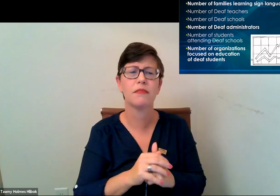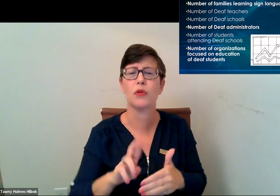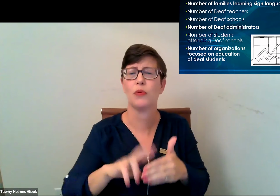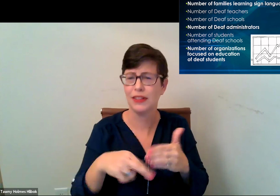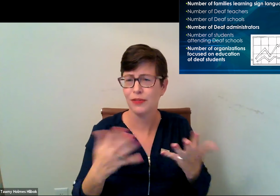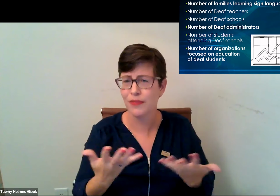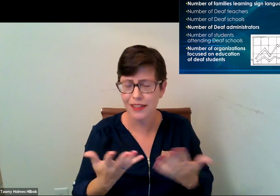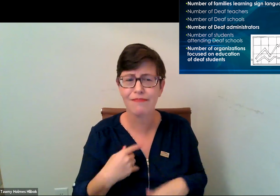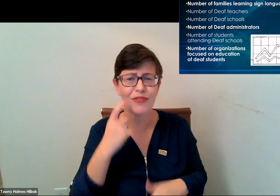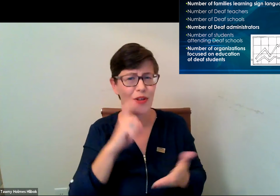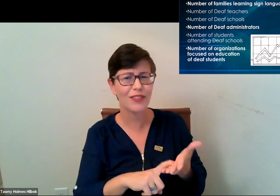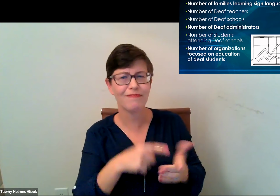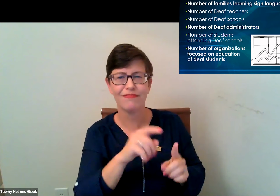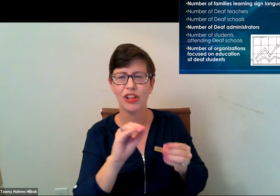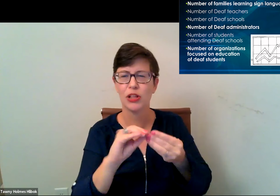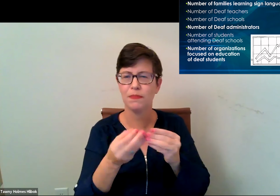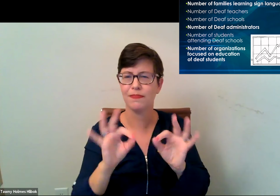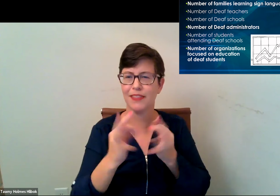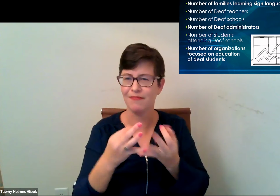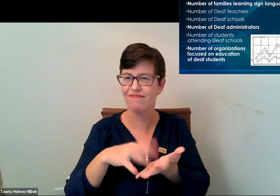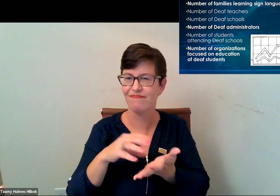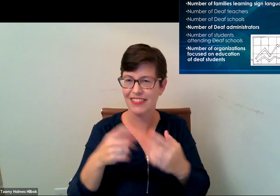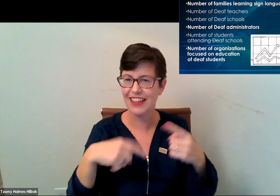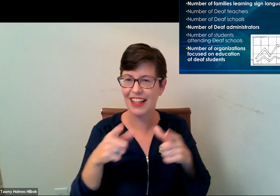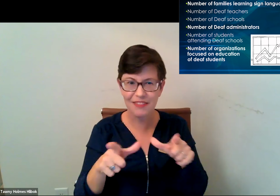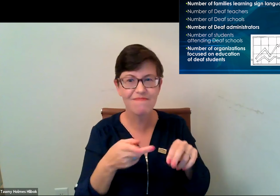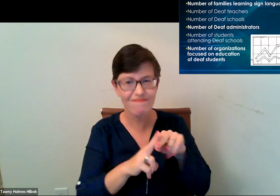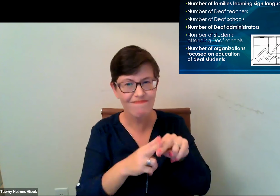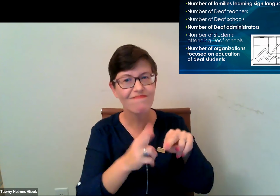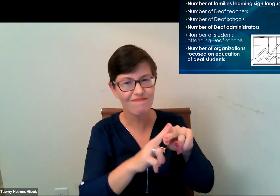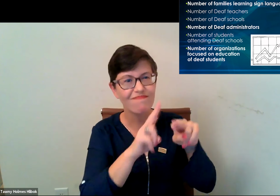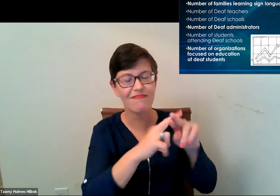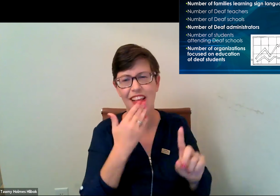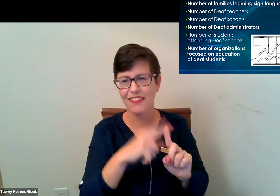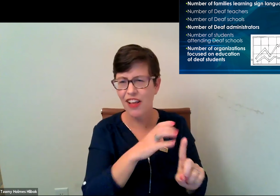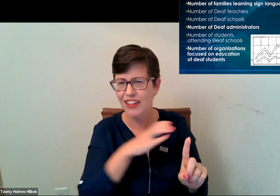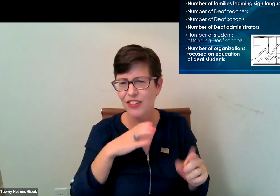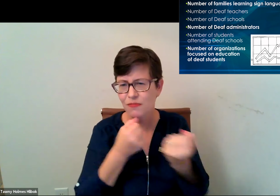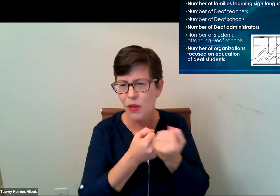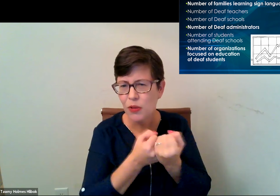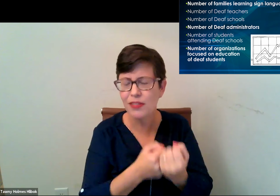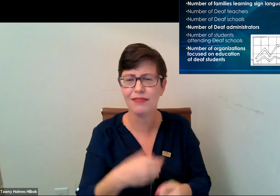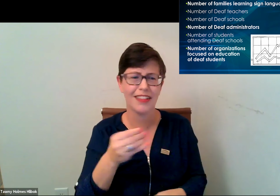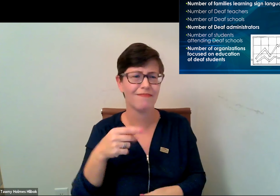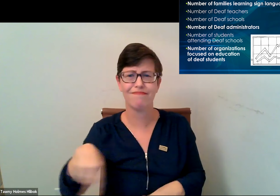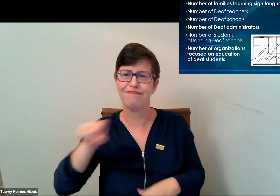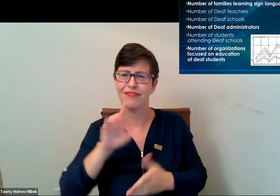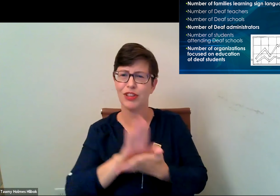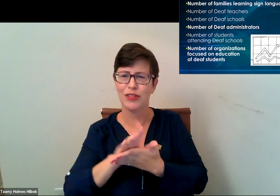To make sure the deaf people in are involved, and the result has been we've seen an increase in the number of families who were learning sign language there's been a lot